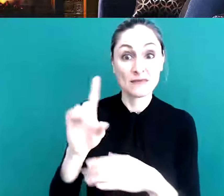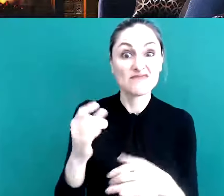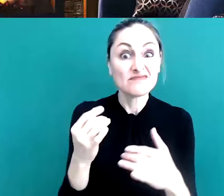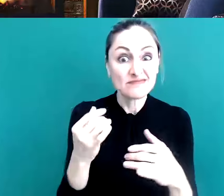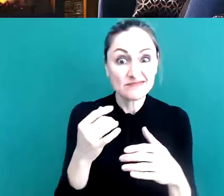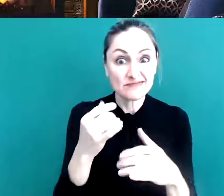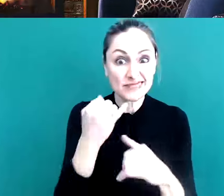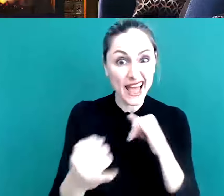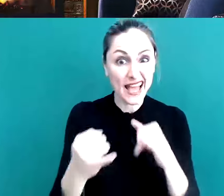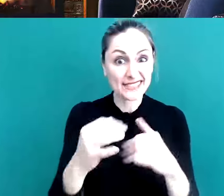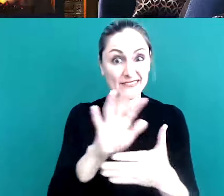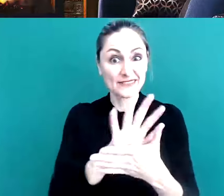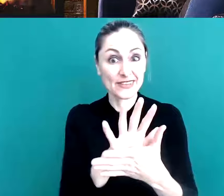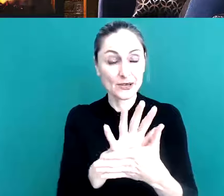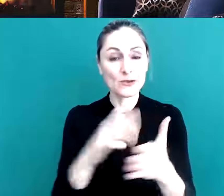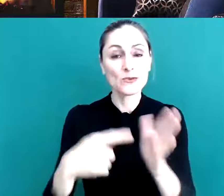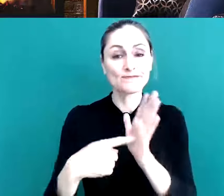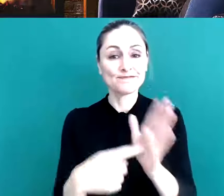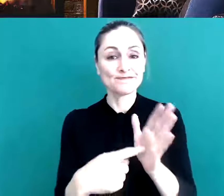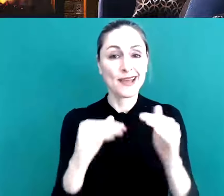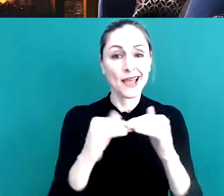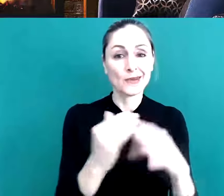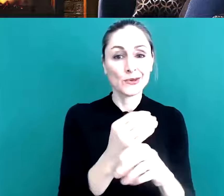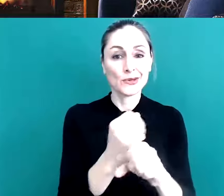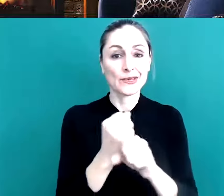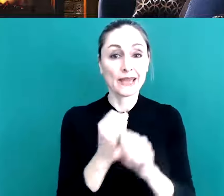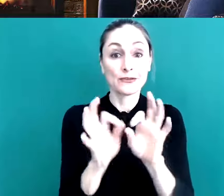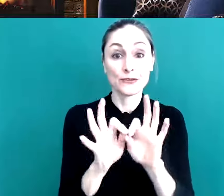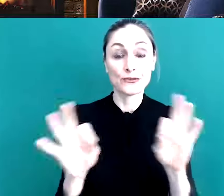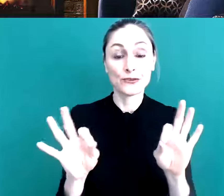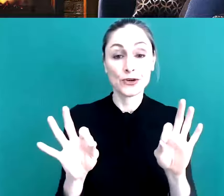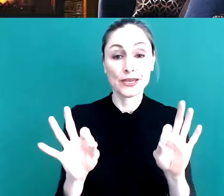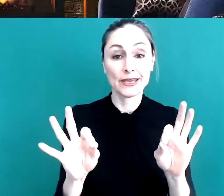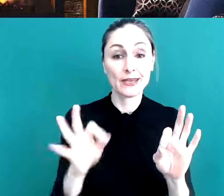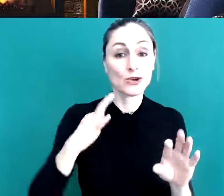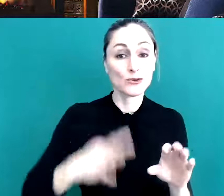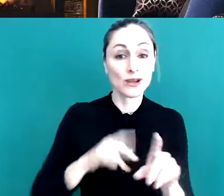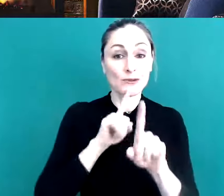to get free credit reports from annualcreditreport.com.